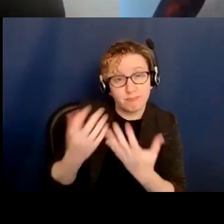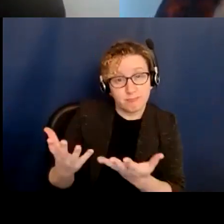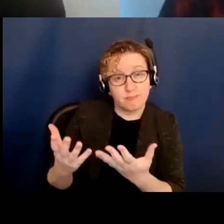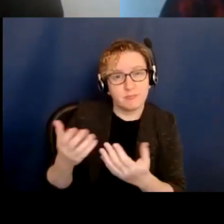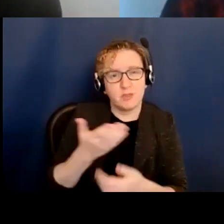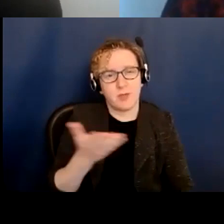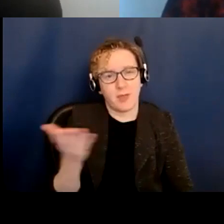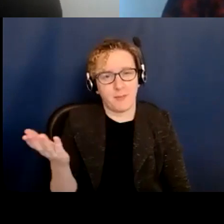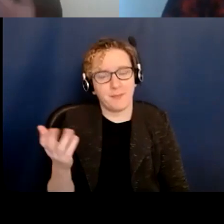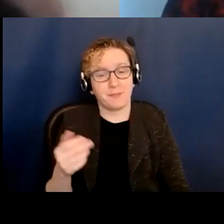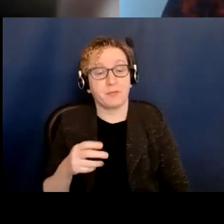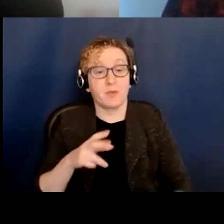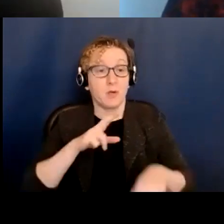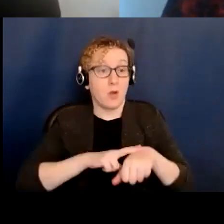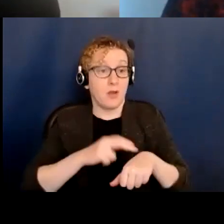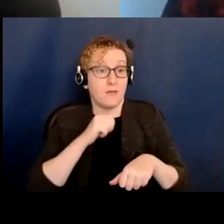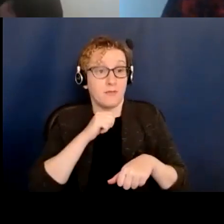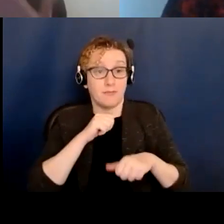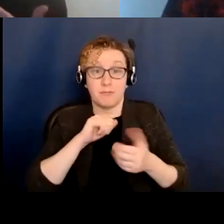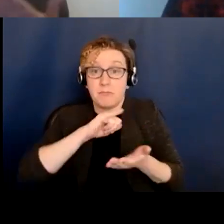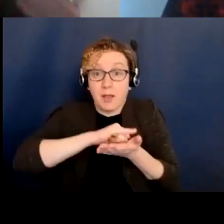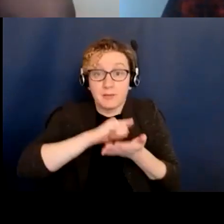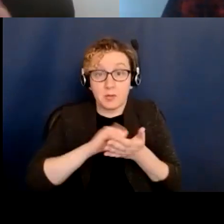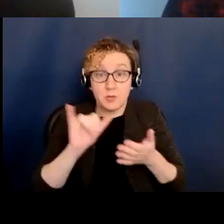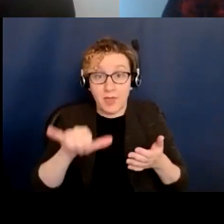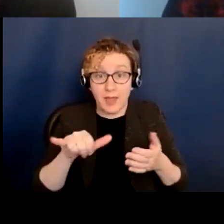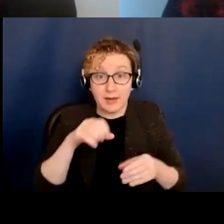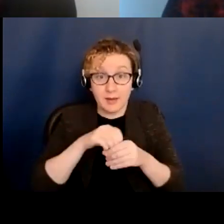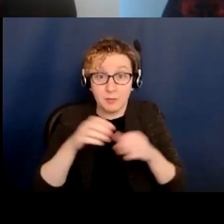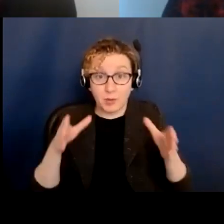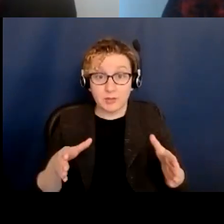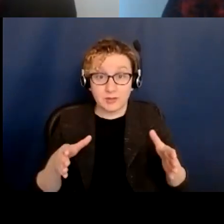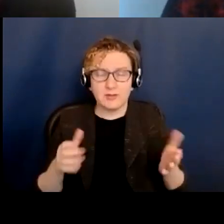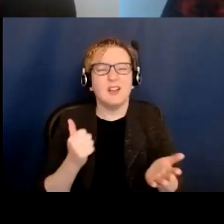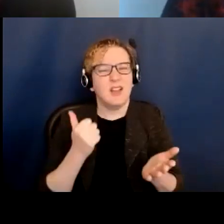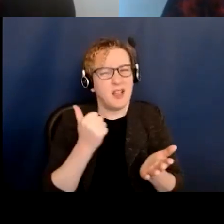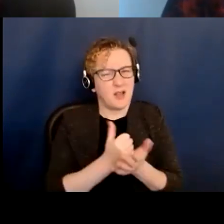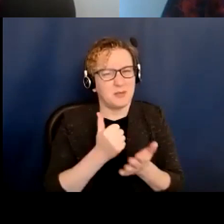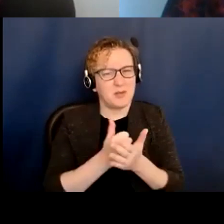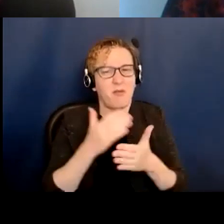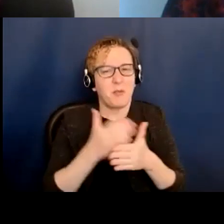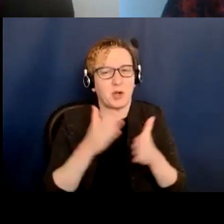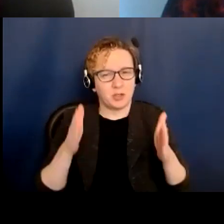If it is not possible to do that, it helps to have your partners on the ground trying